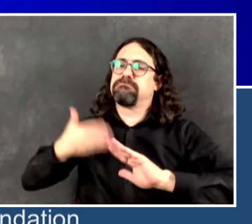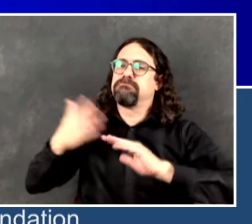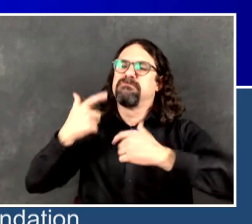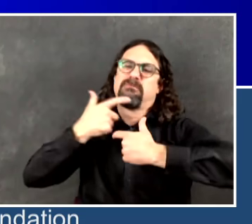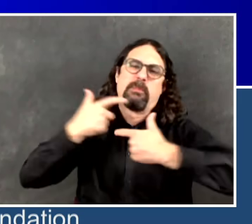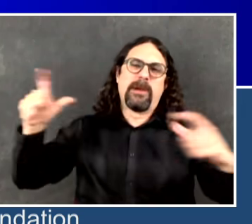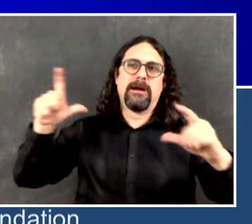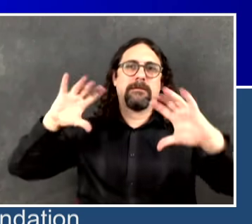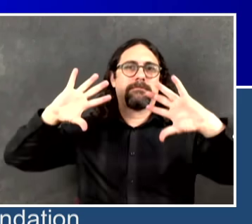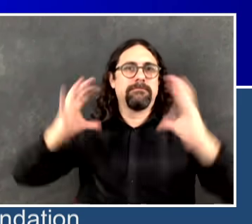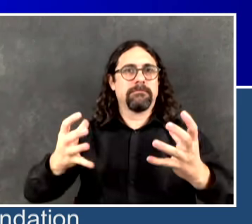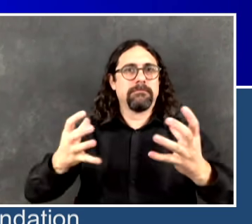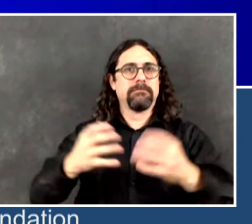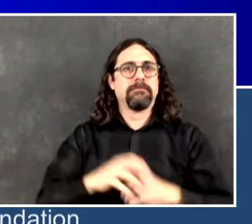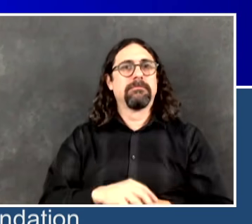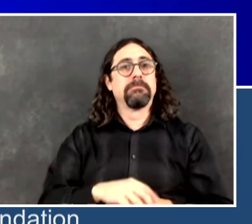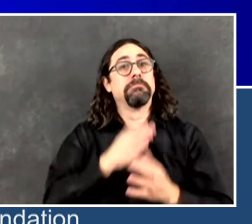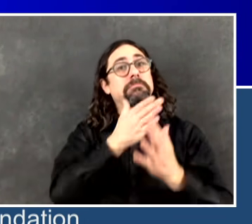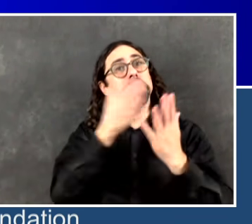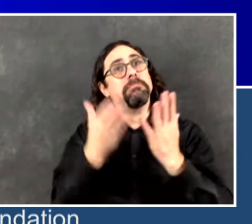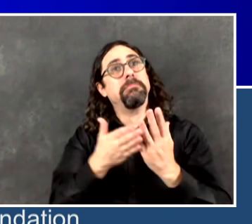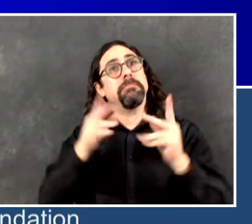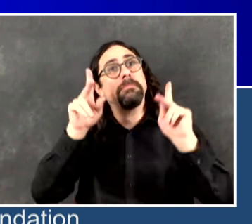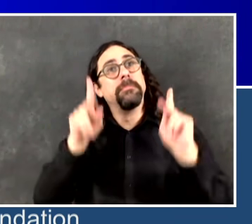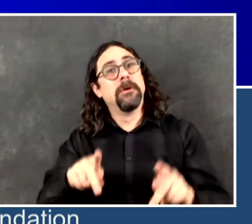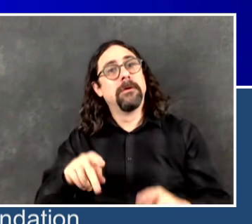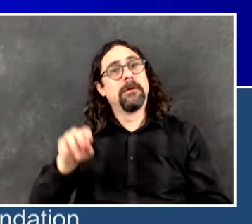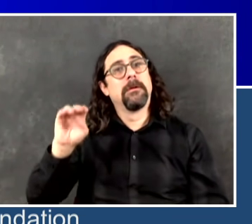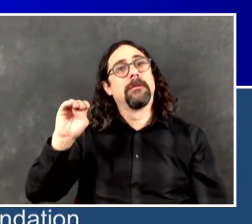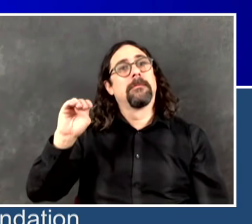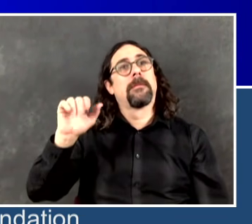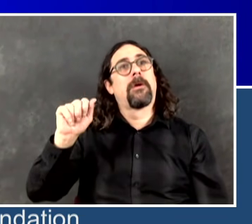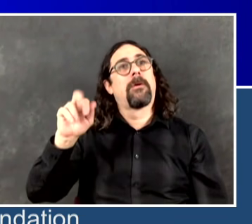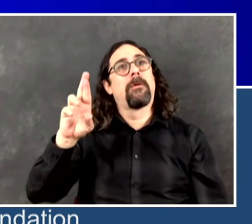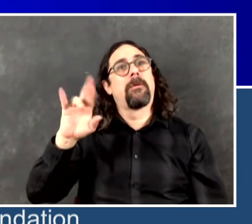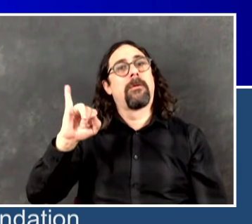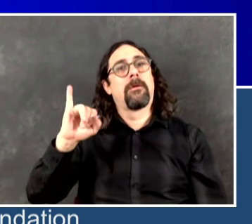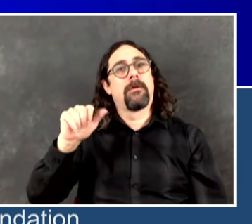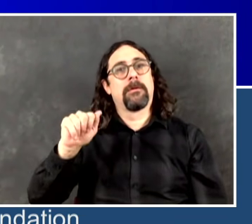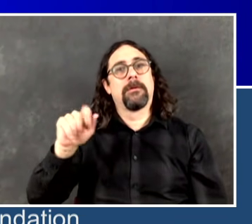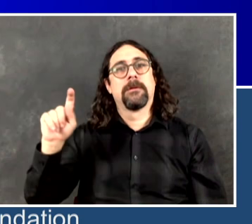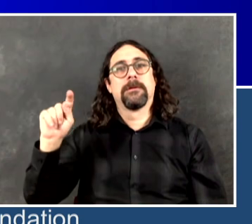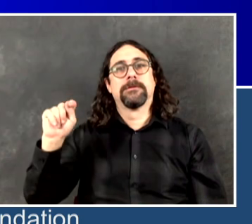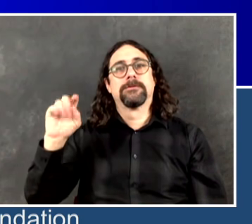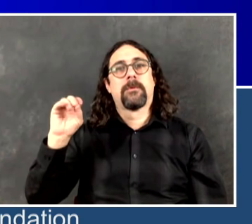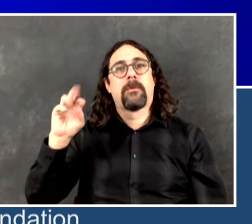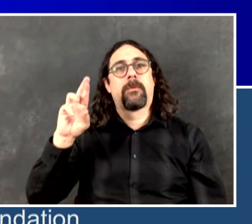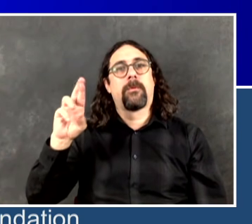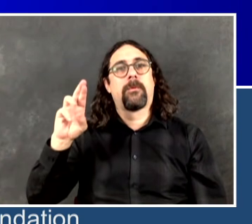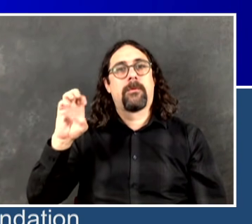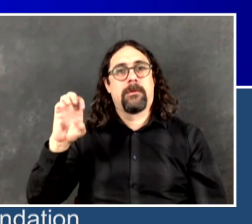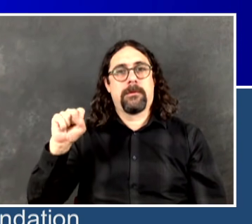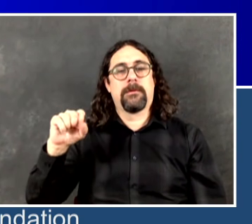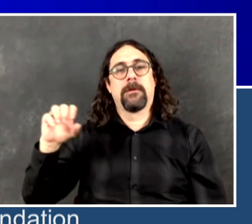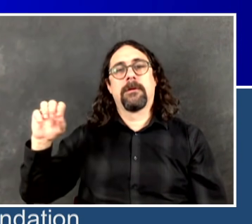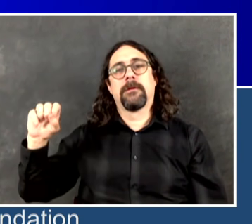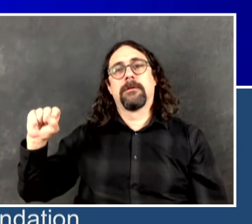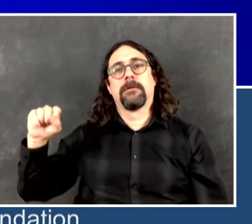ORGANIZATION. THAT IS THERE TO OBSERVE AND BRING A GREAT SPIRIT TO THAT EFFORT.